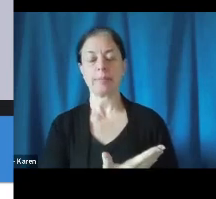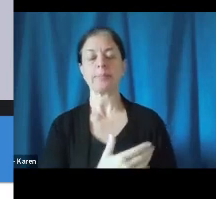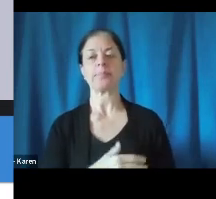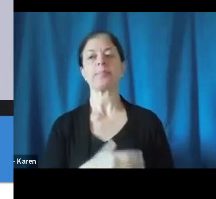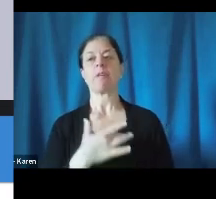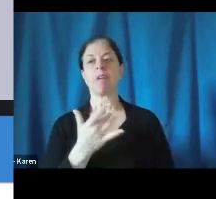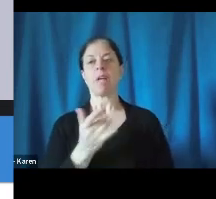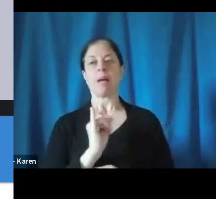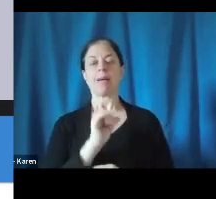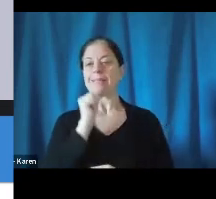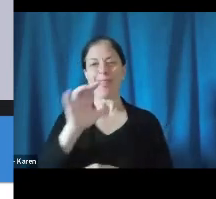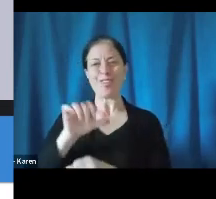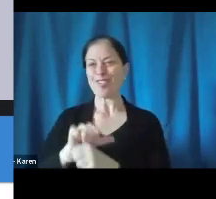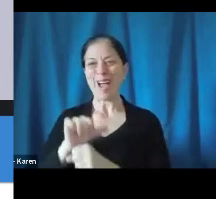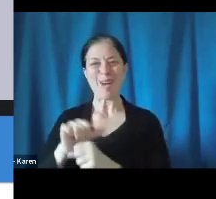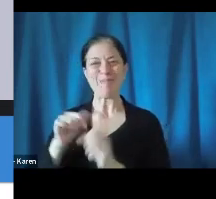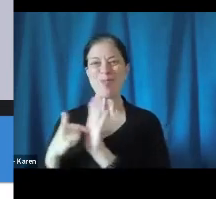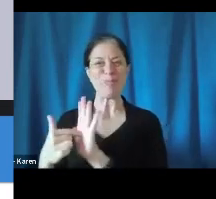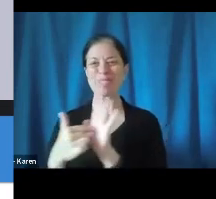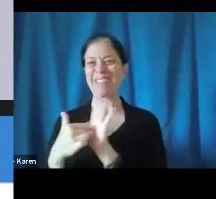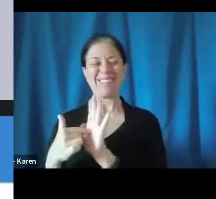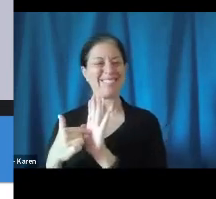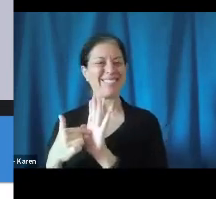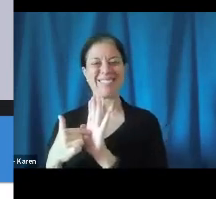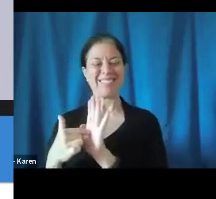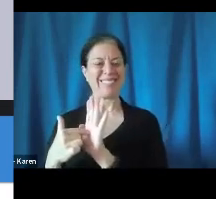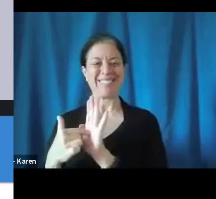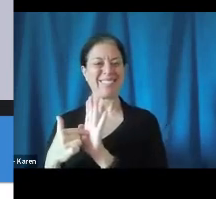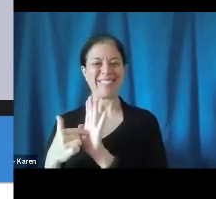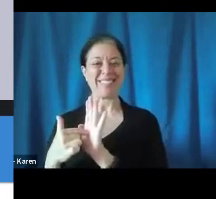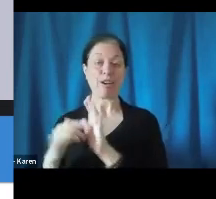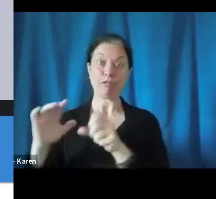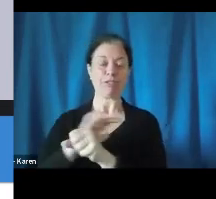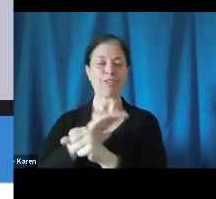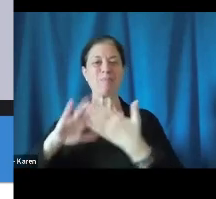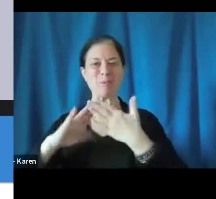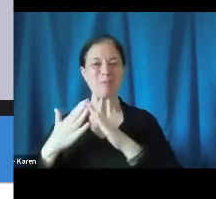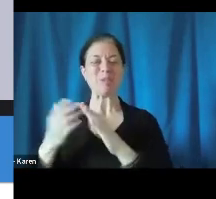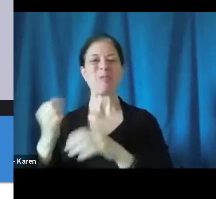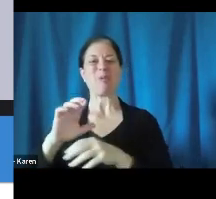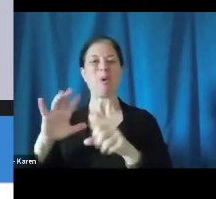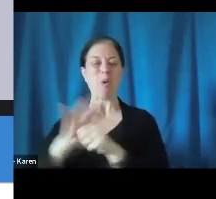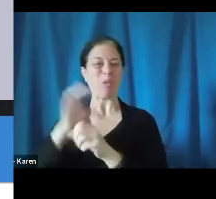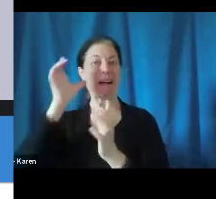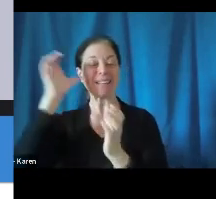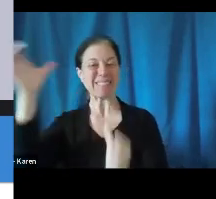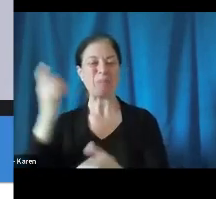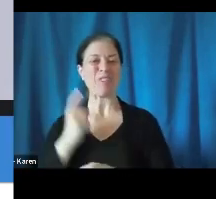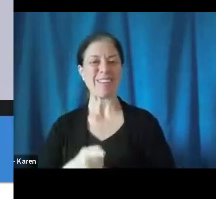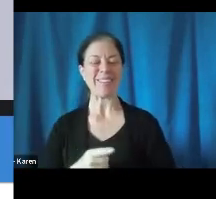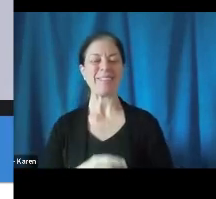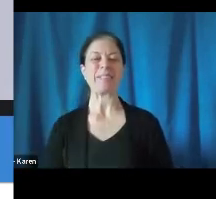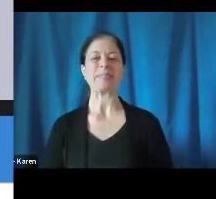And I think a lot of disabled people are put into that position unwillingly, and feel that it's not their job to